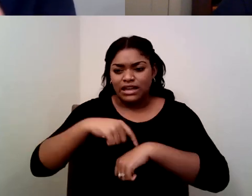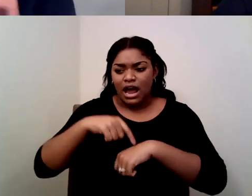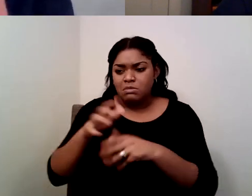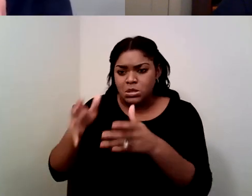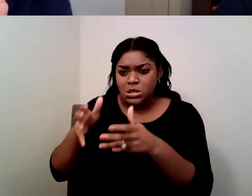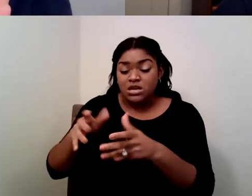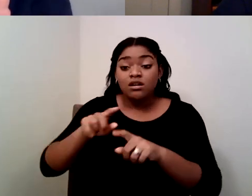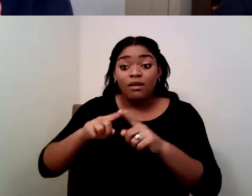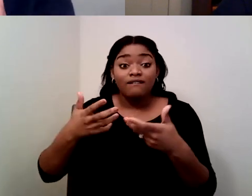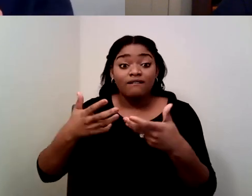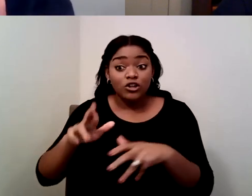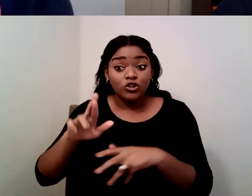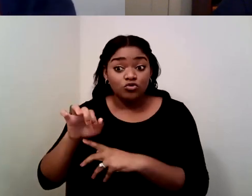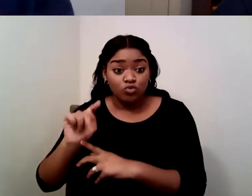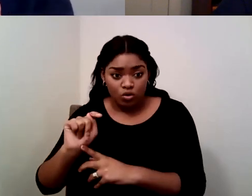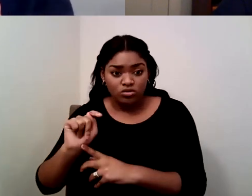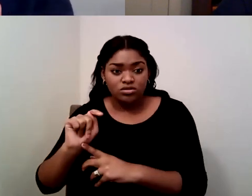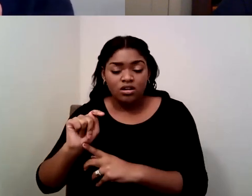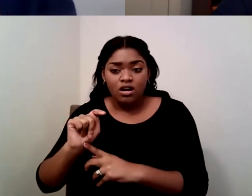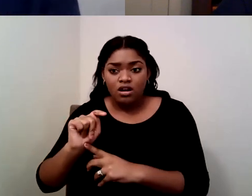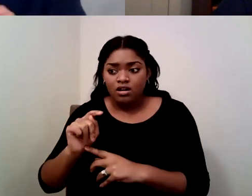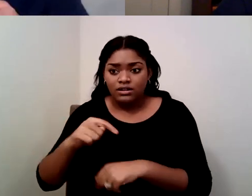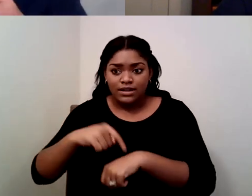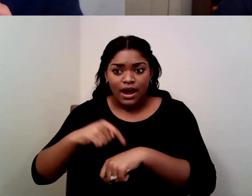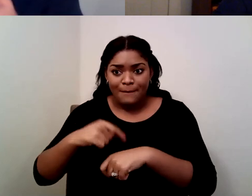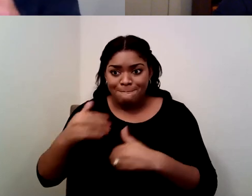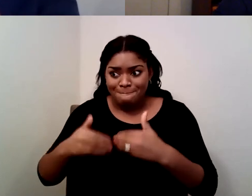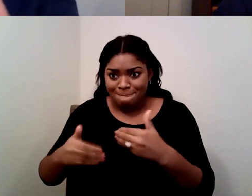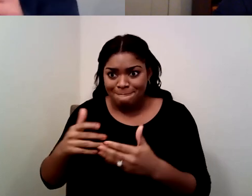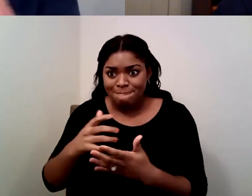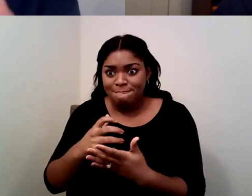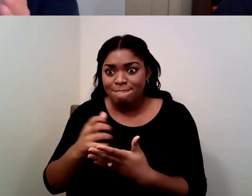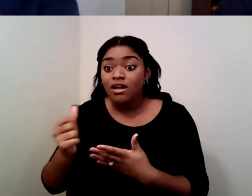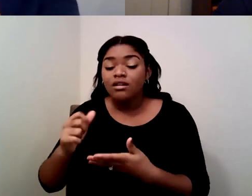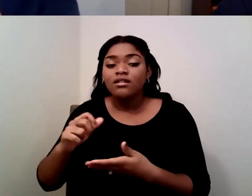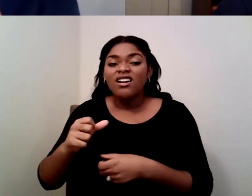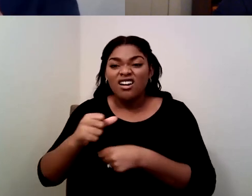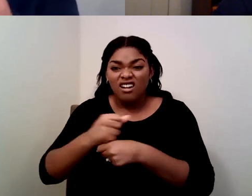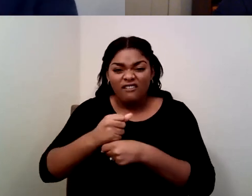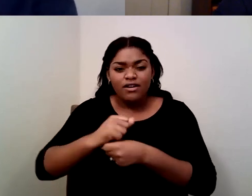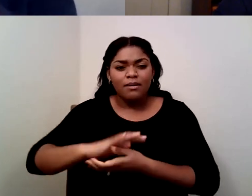once it is roasted the clock starts ticking and the coffee begins to get stale almost